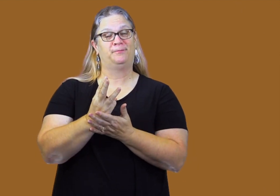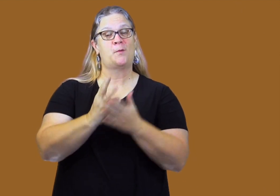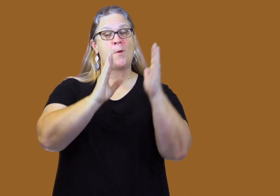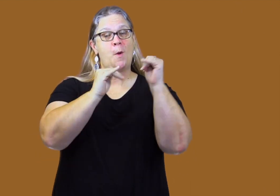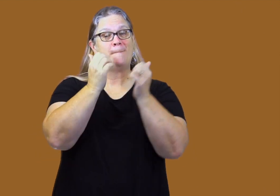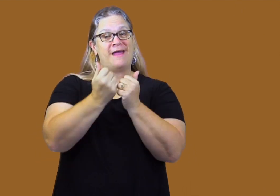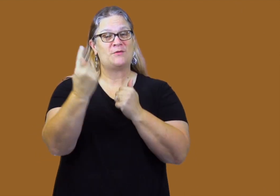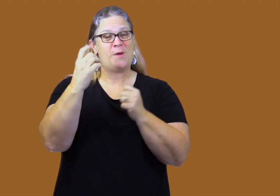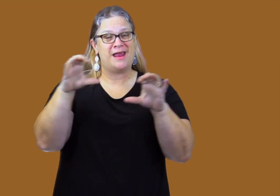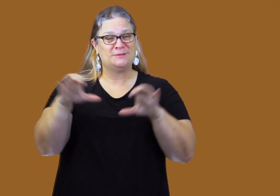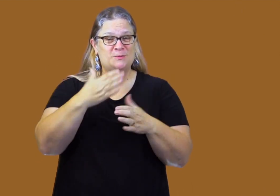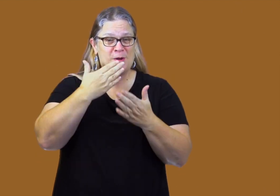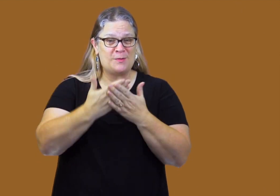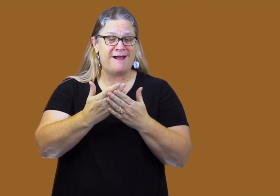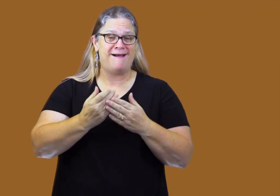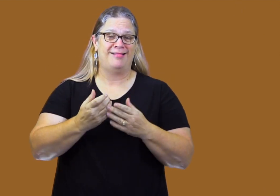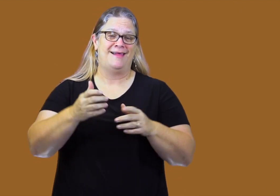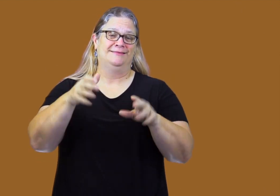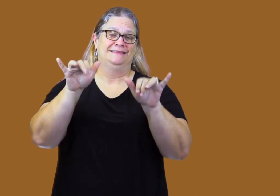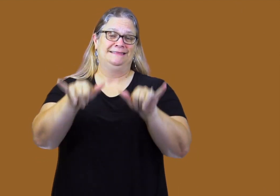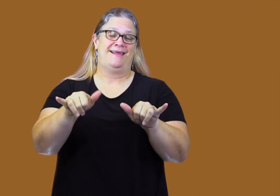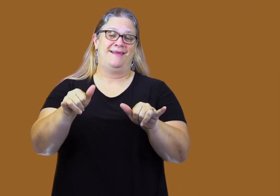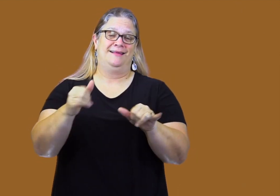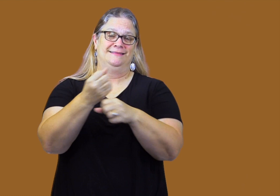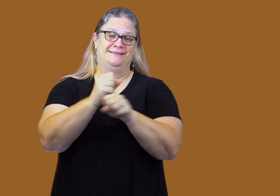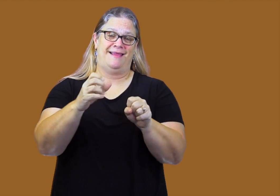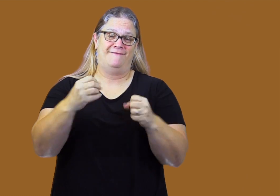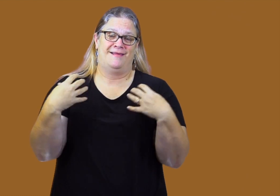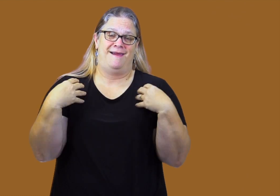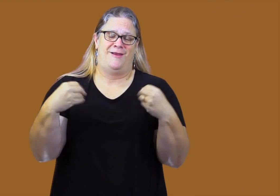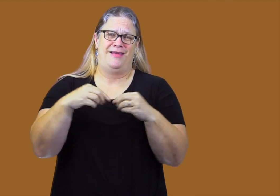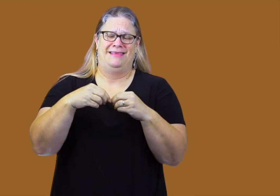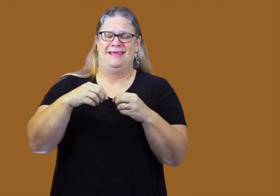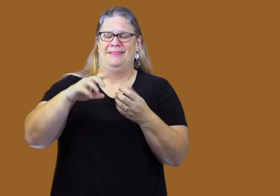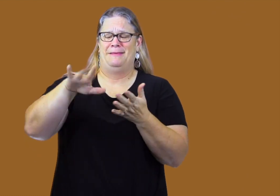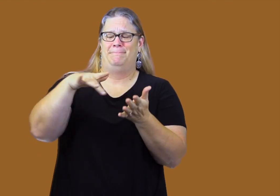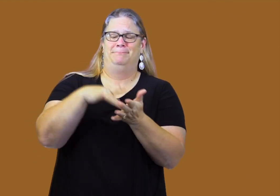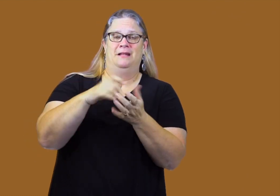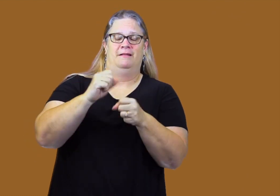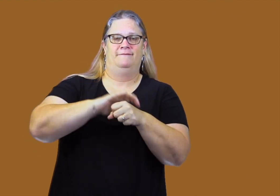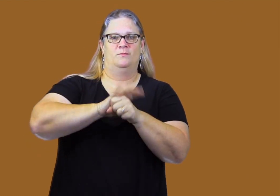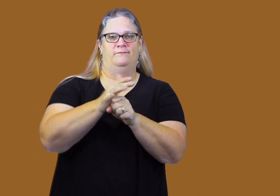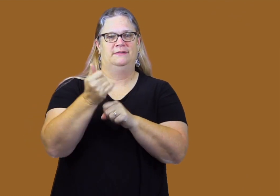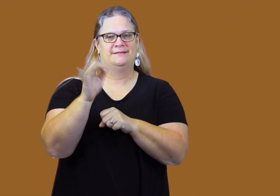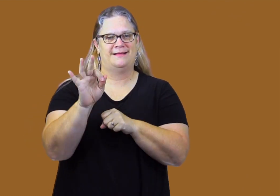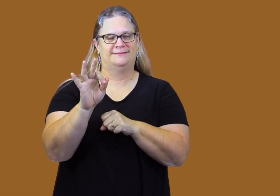I hope everyone is doing well, staying safe and healthy in the middle